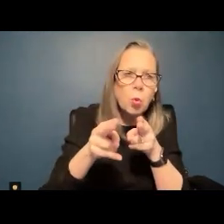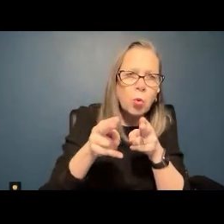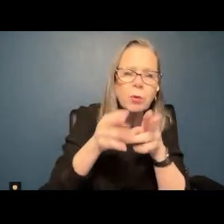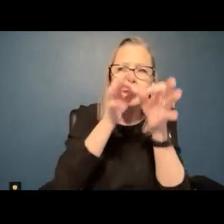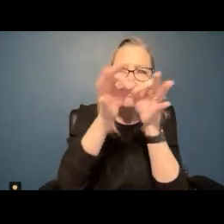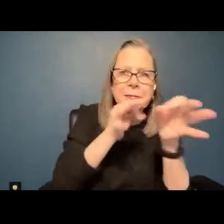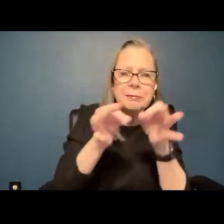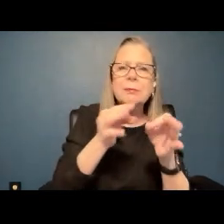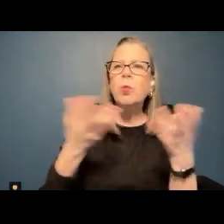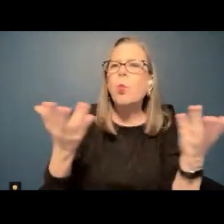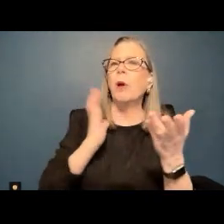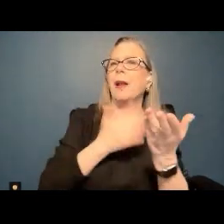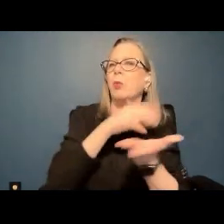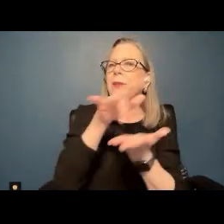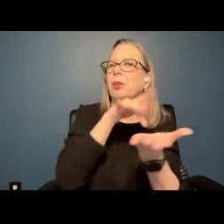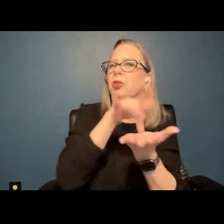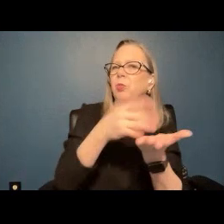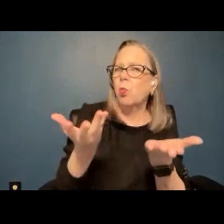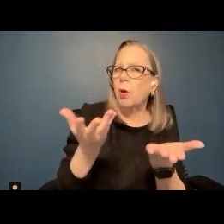and then I'll dive into today's subject matter.